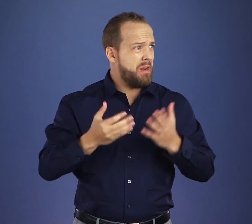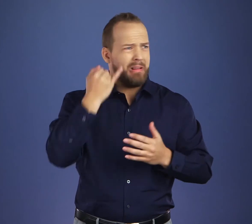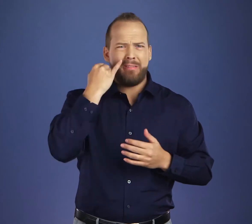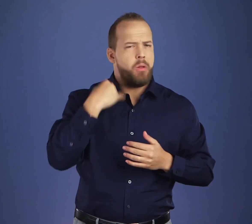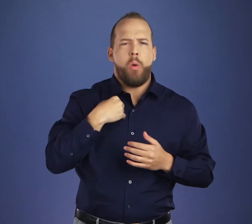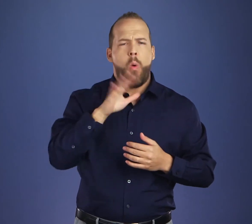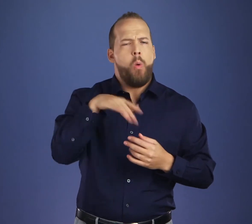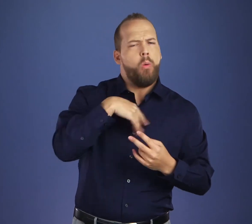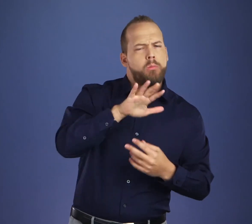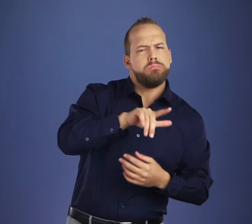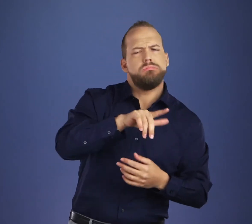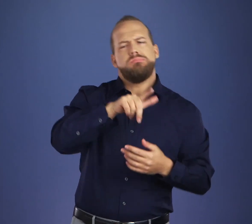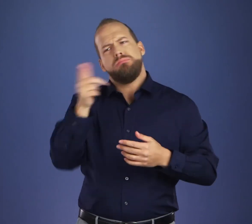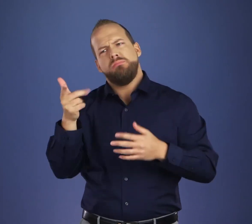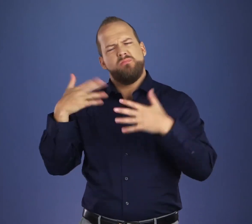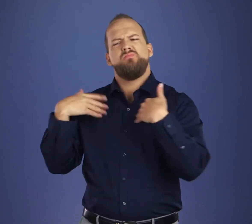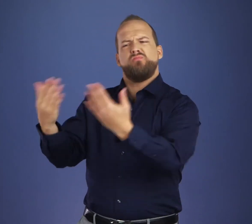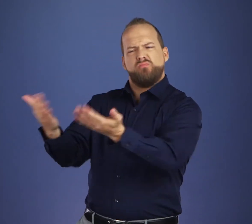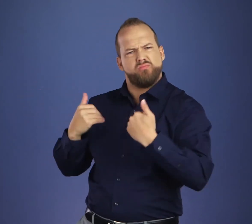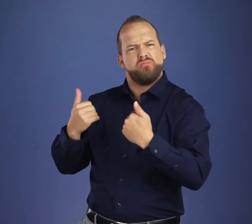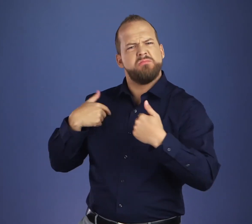If we turn this man away, he’ll soon die.